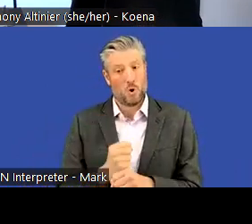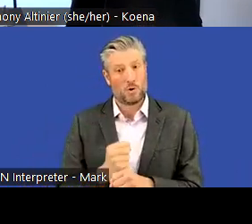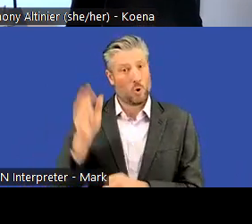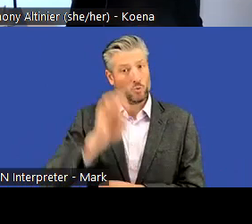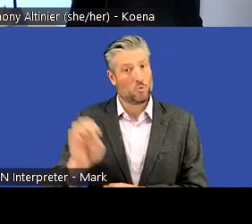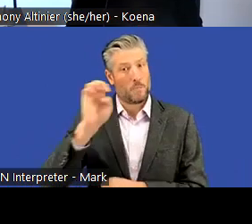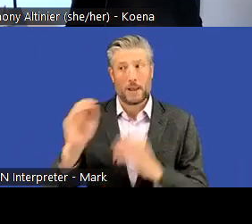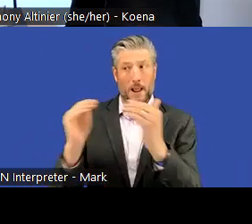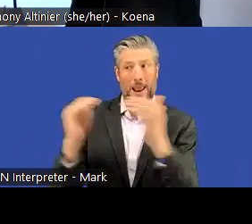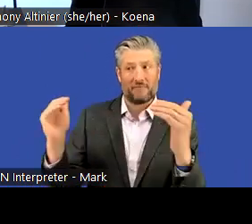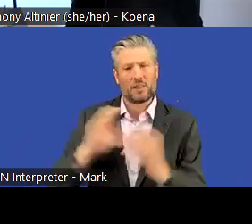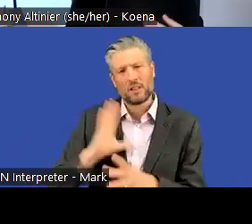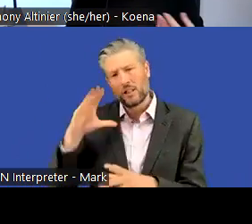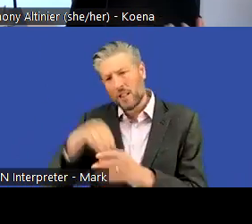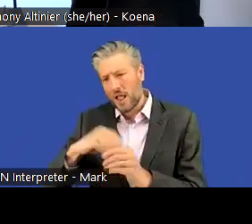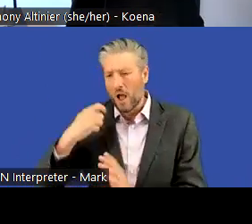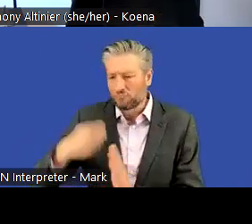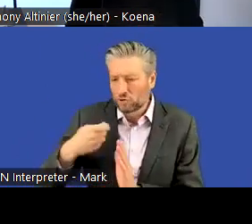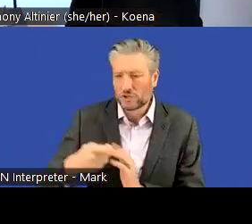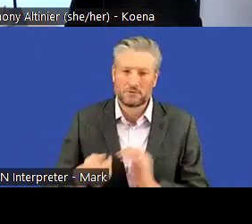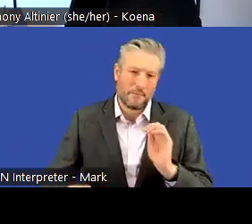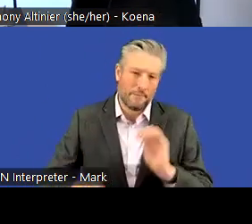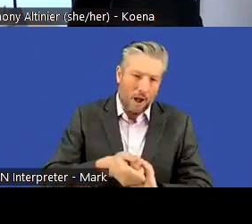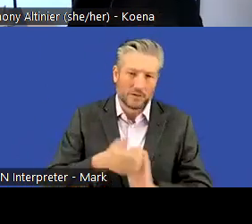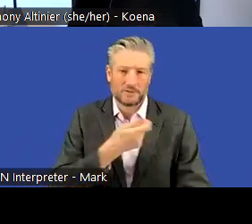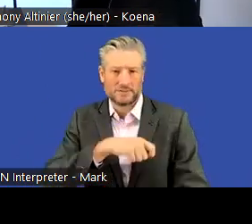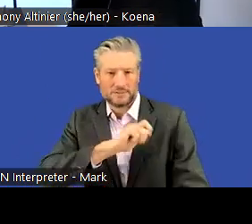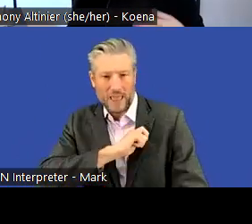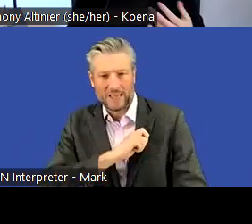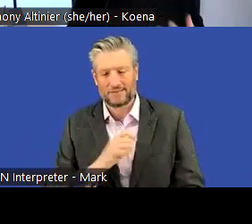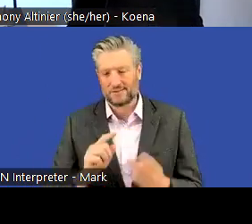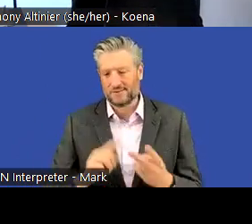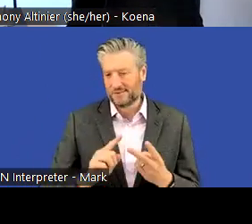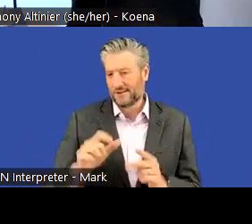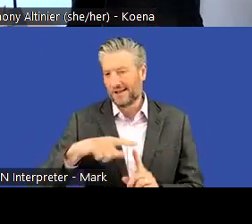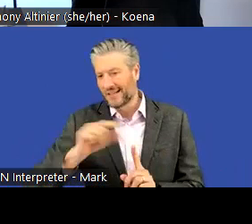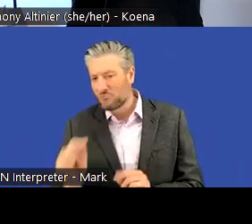We have partners in Spain and Cyprus. We're in the UK, in Austria.